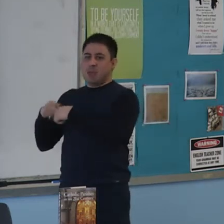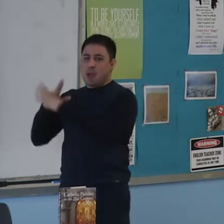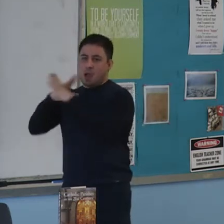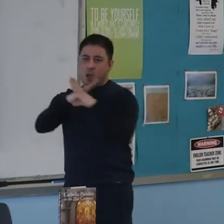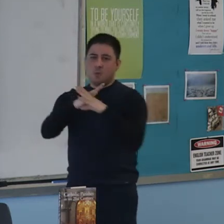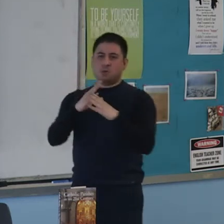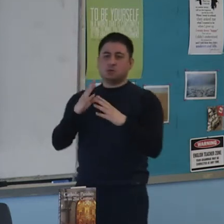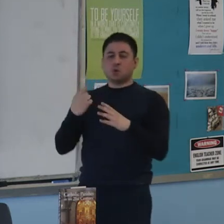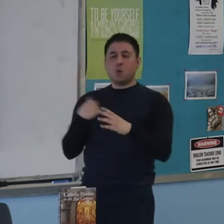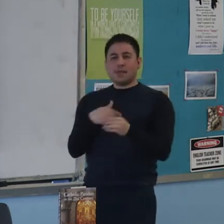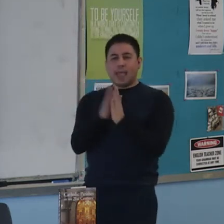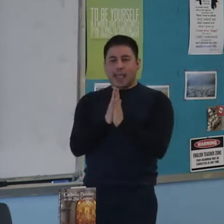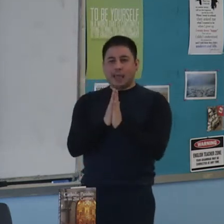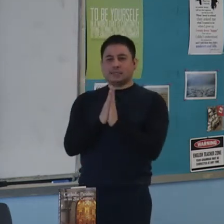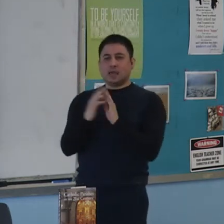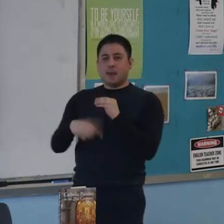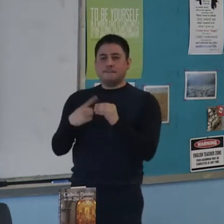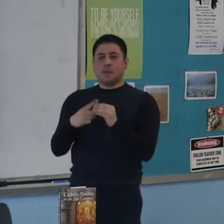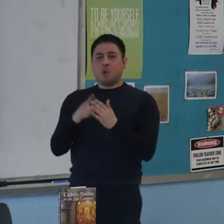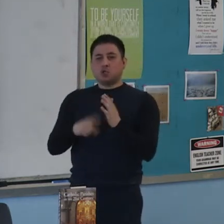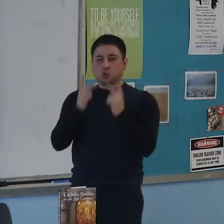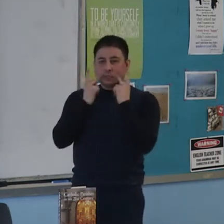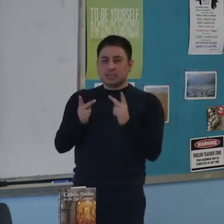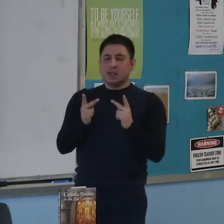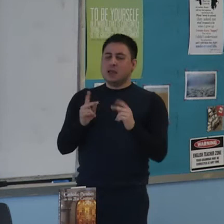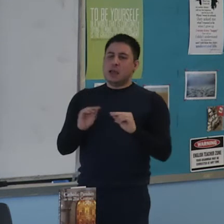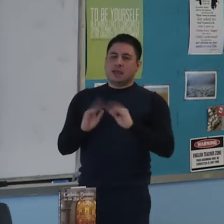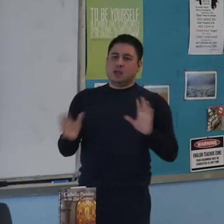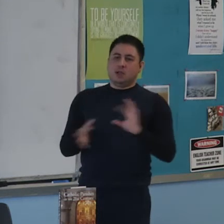asked on this, but you see it's always a clear link for a number of parishes